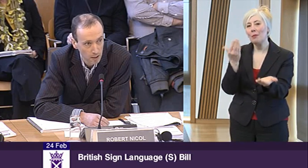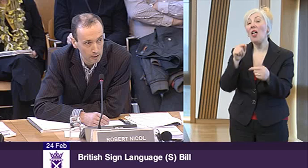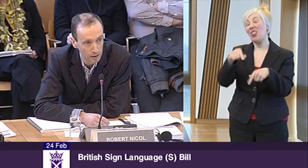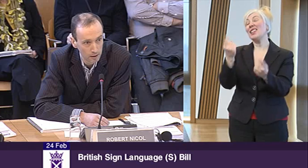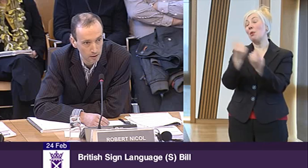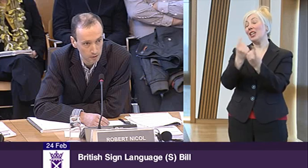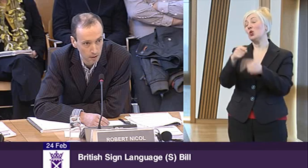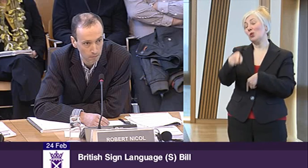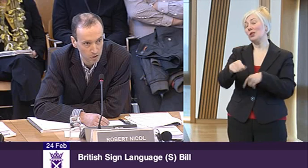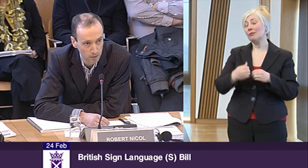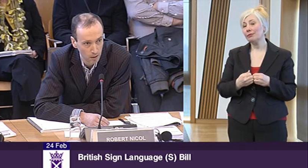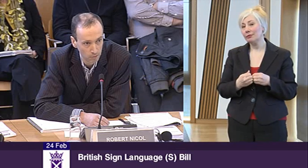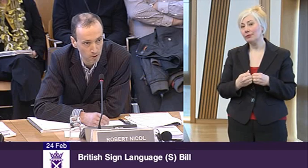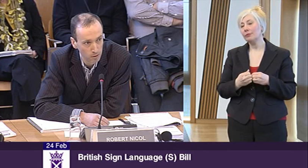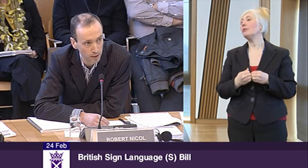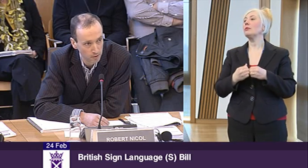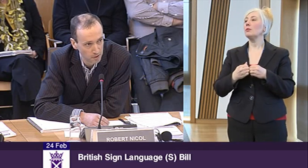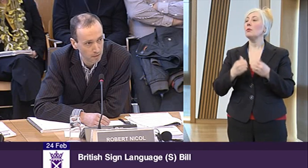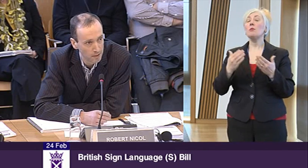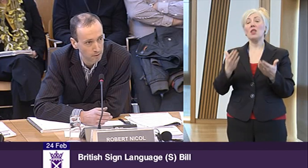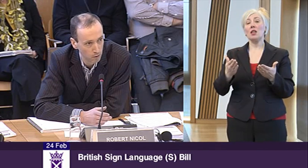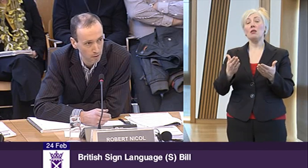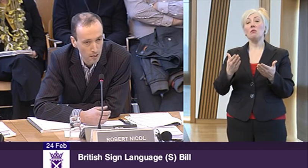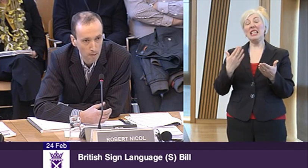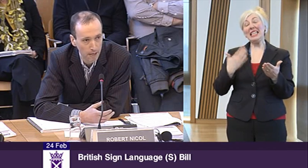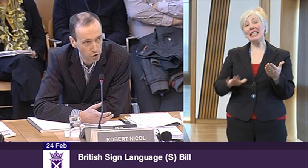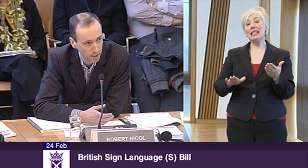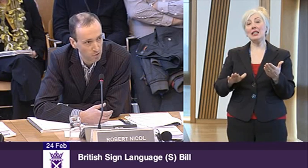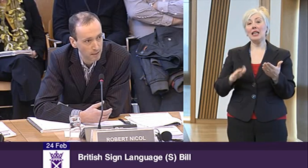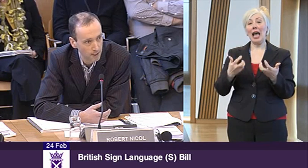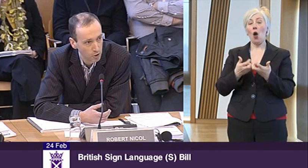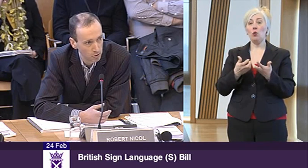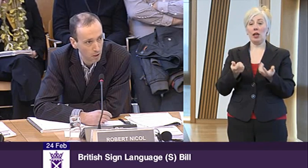That is the issue, as we see it. Clearly, as Mr McArthur outlined, there is a need to